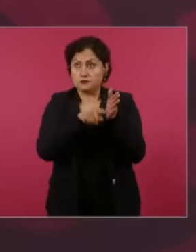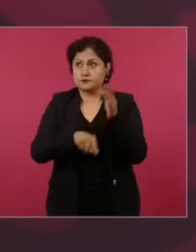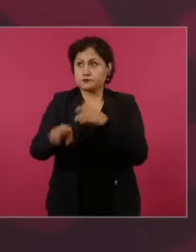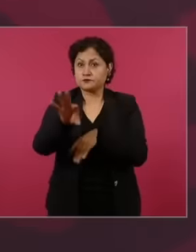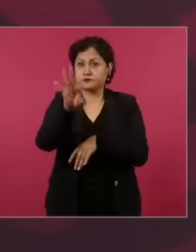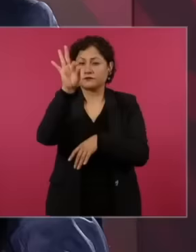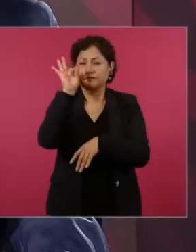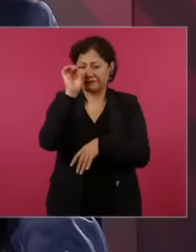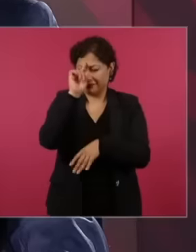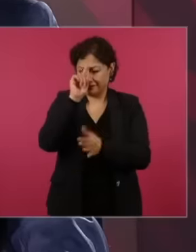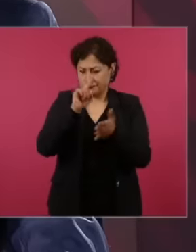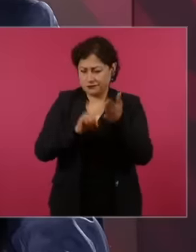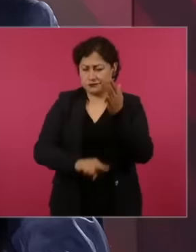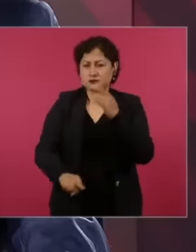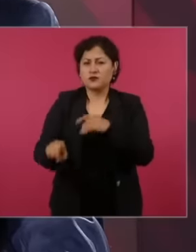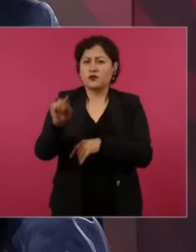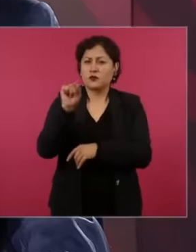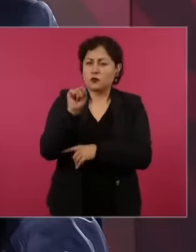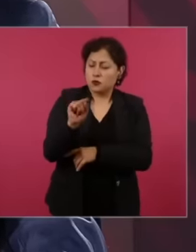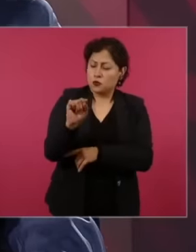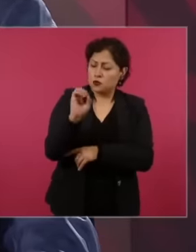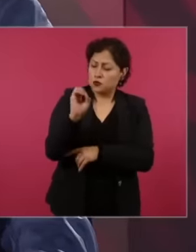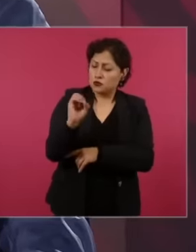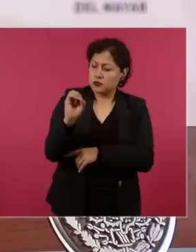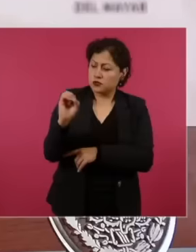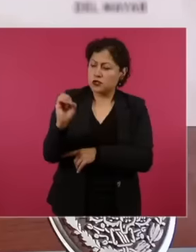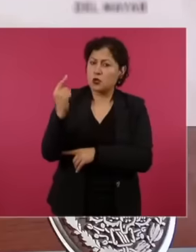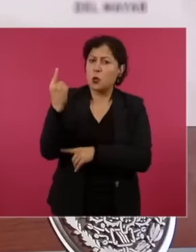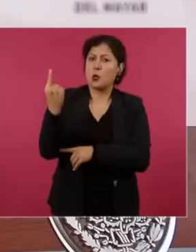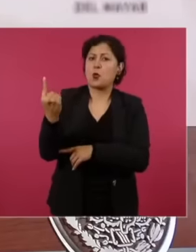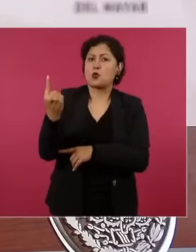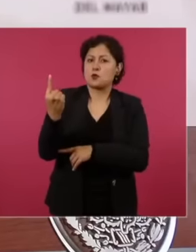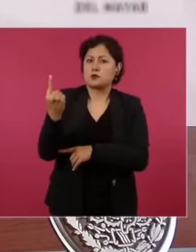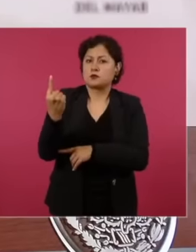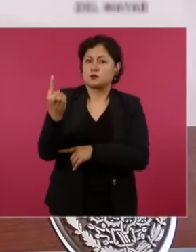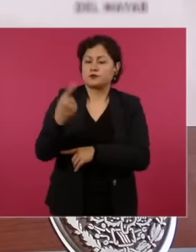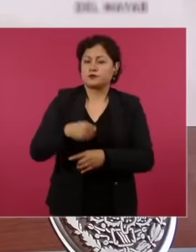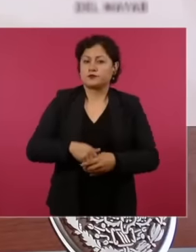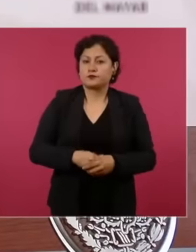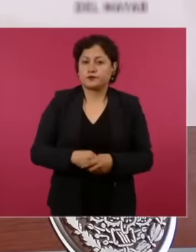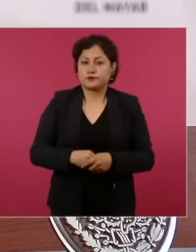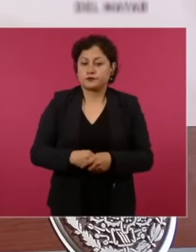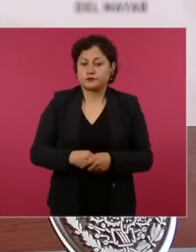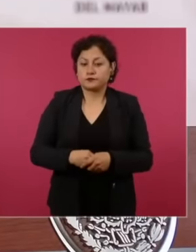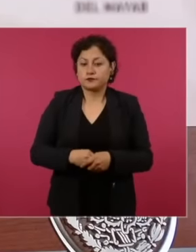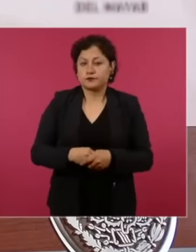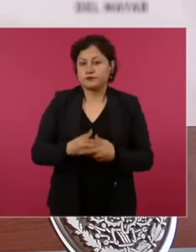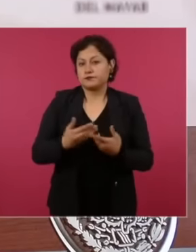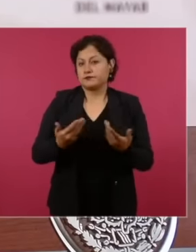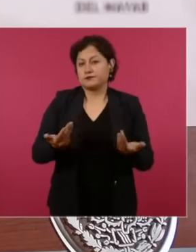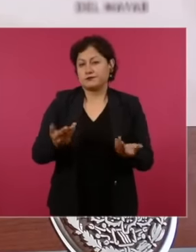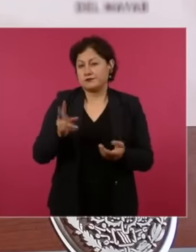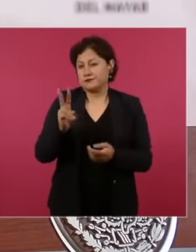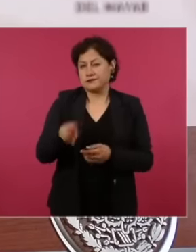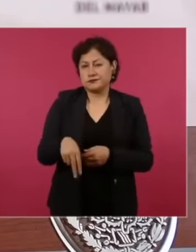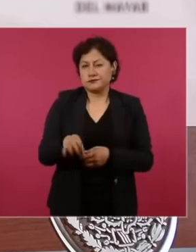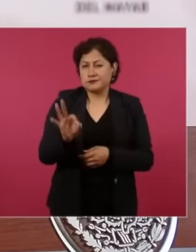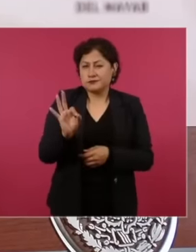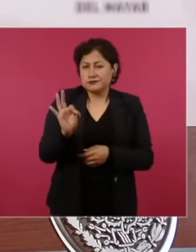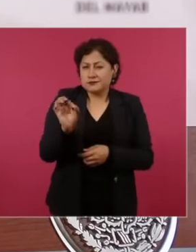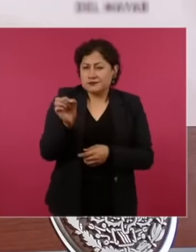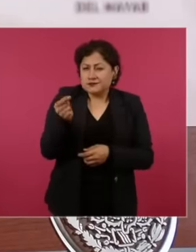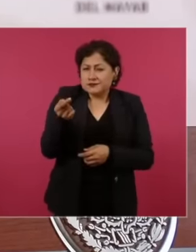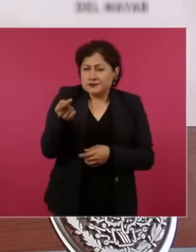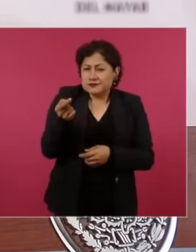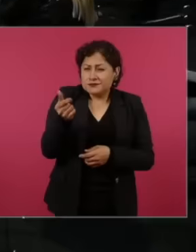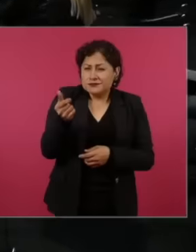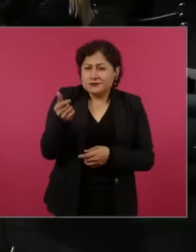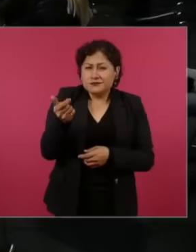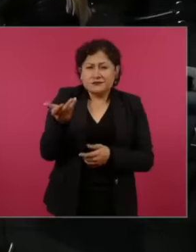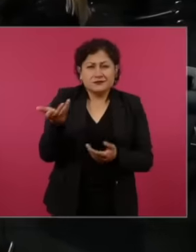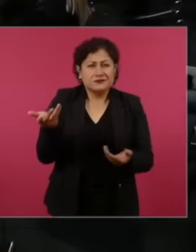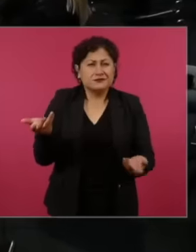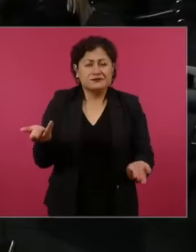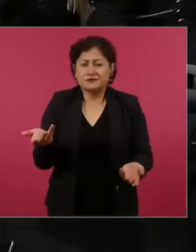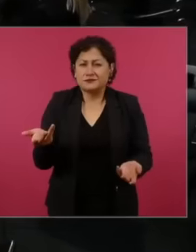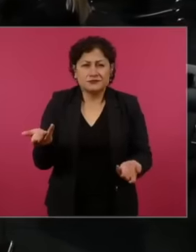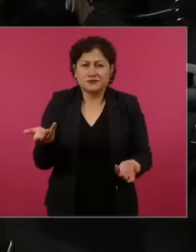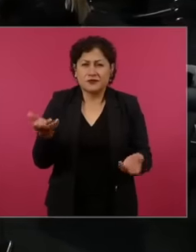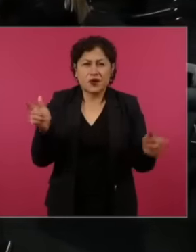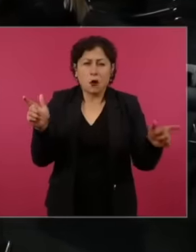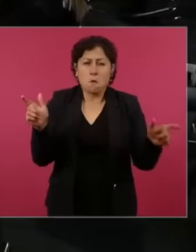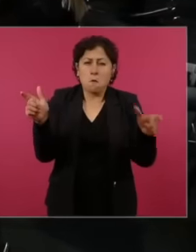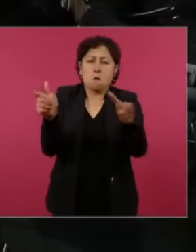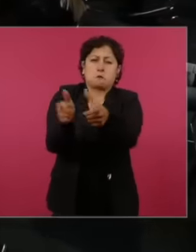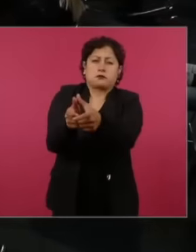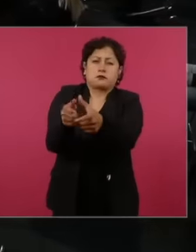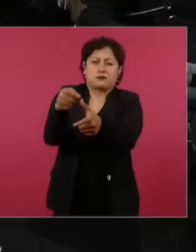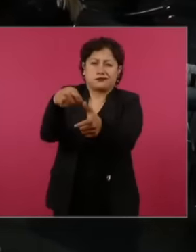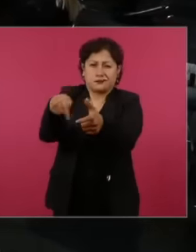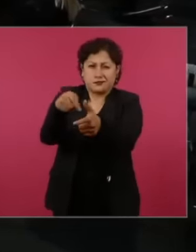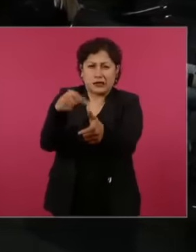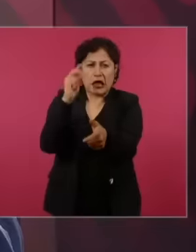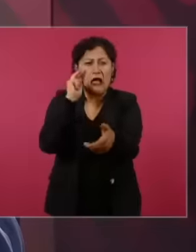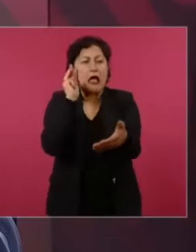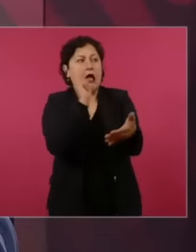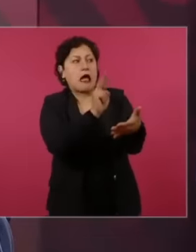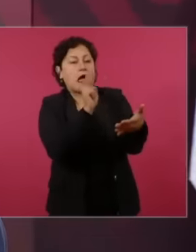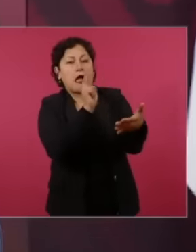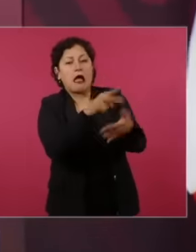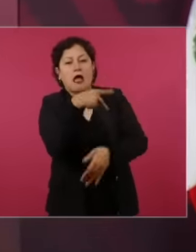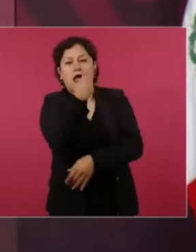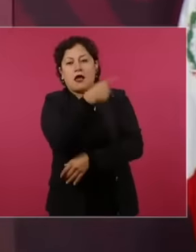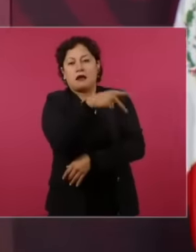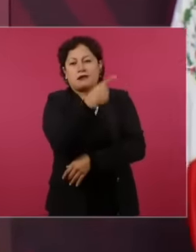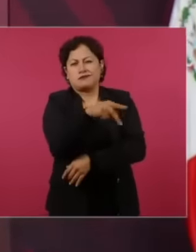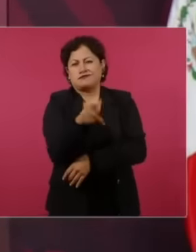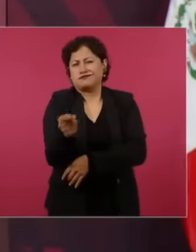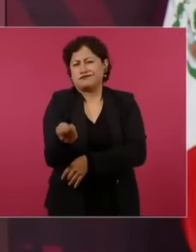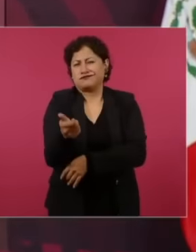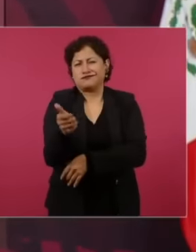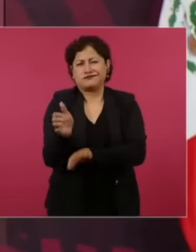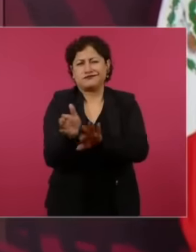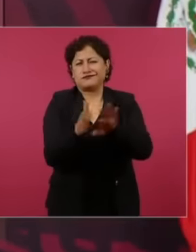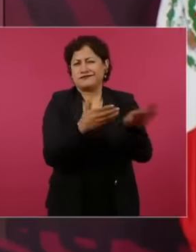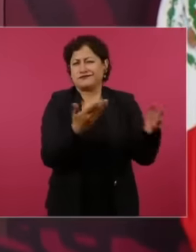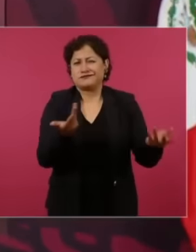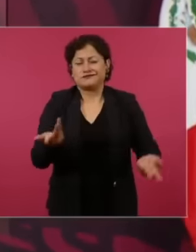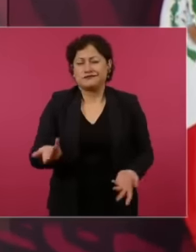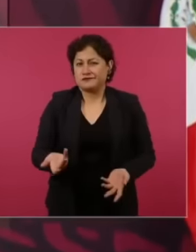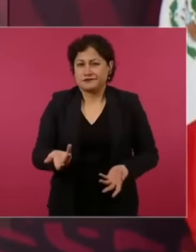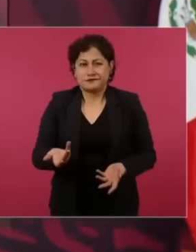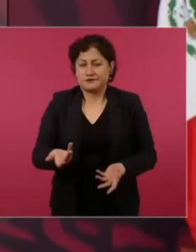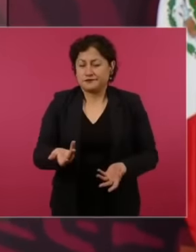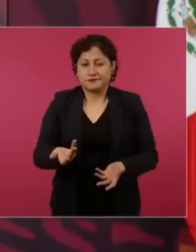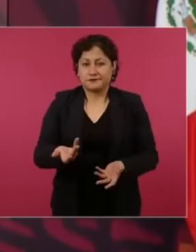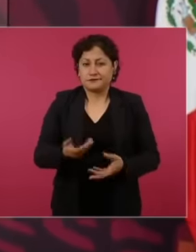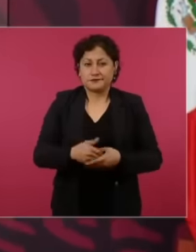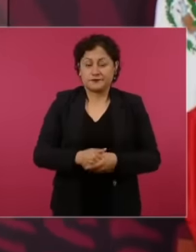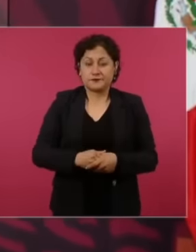001, nothing, a minority, which is all we also have to take